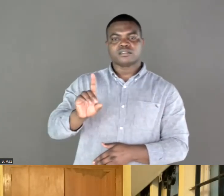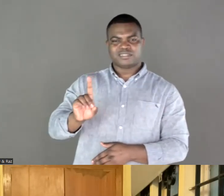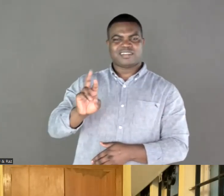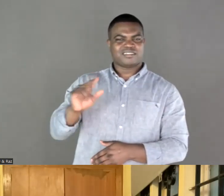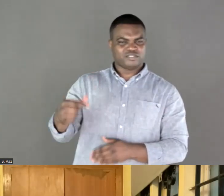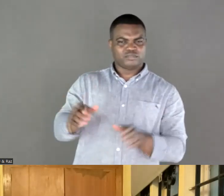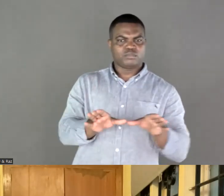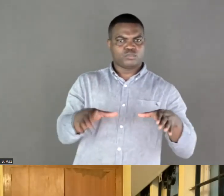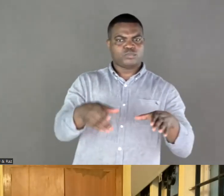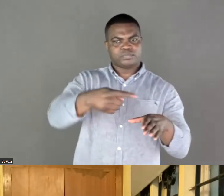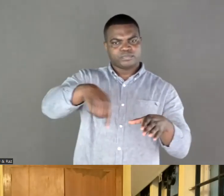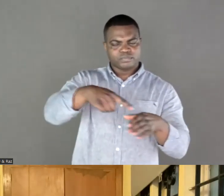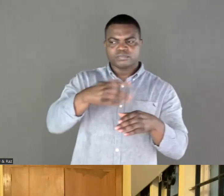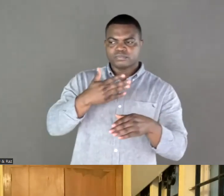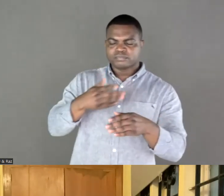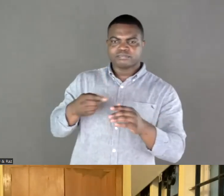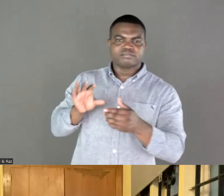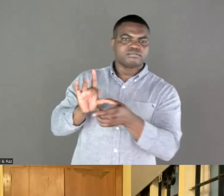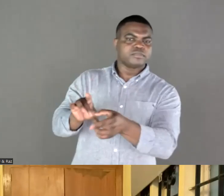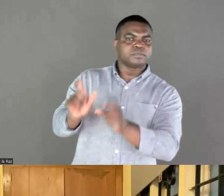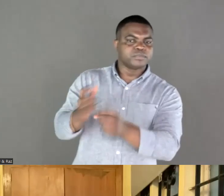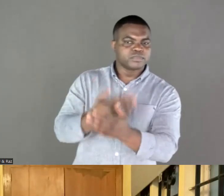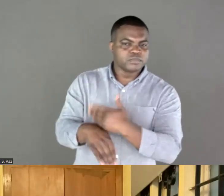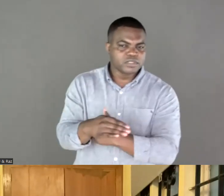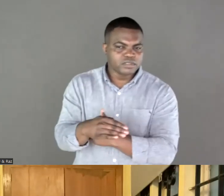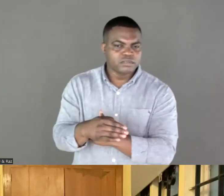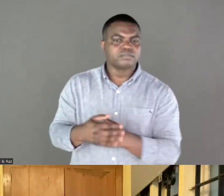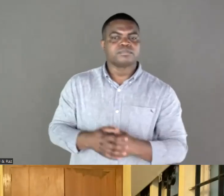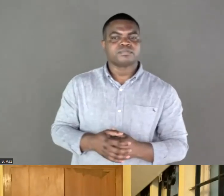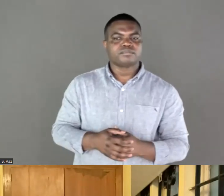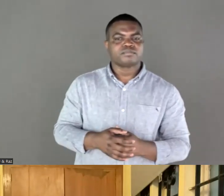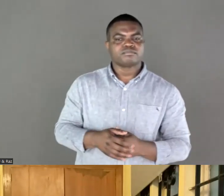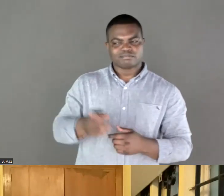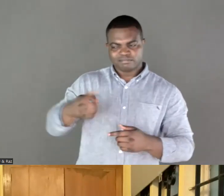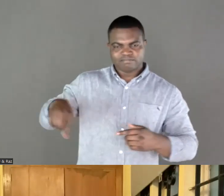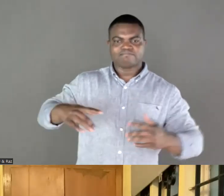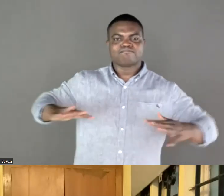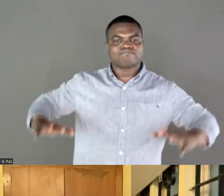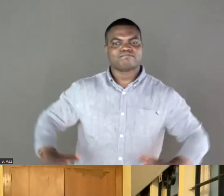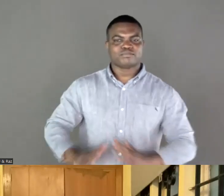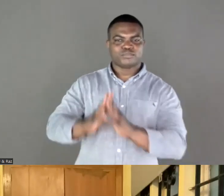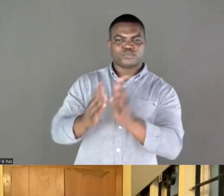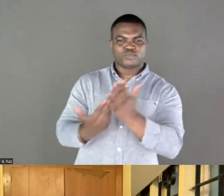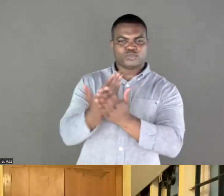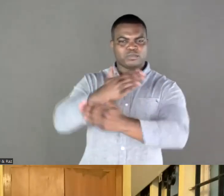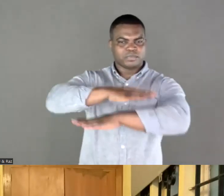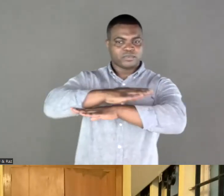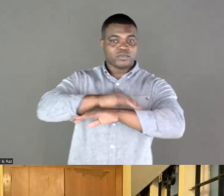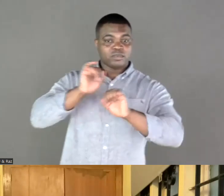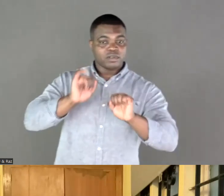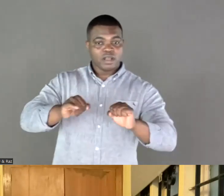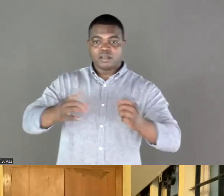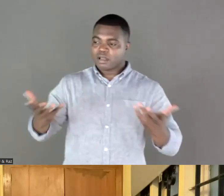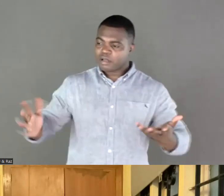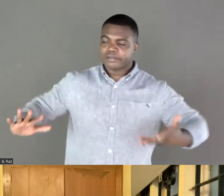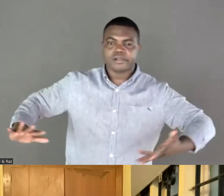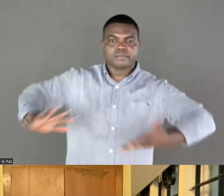including the UN, NGOs and OPDs, on disability inclusive humanitarian response. And one of the